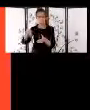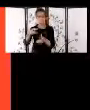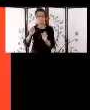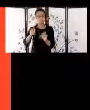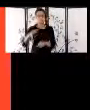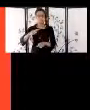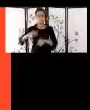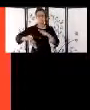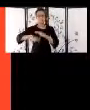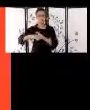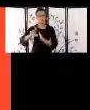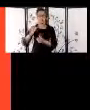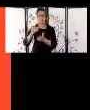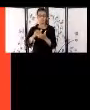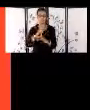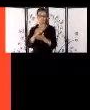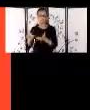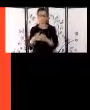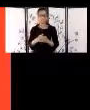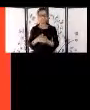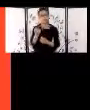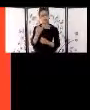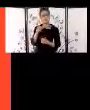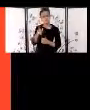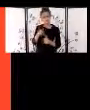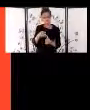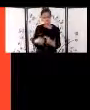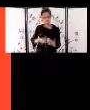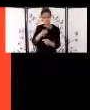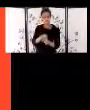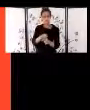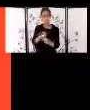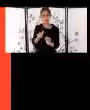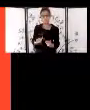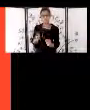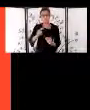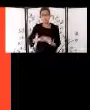This is the first year we’ve increased the possible request amount for artist collectives.